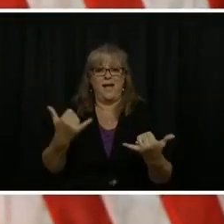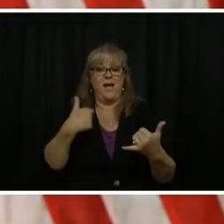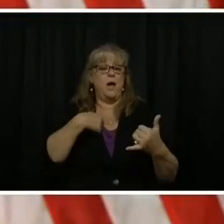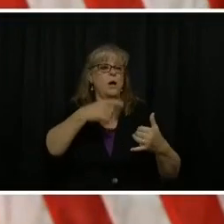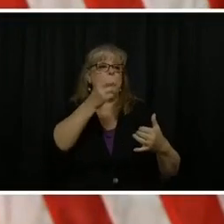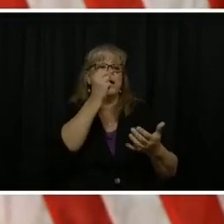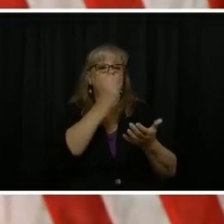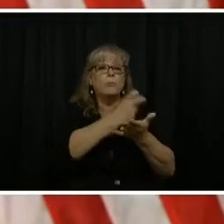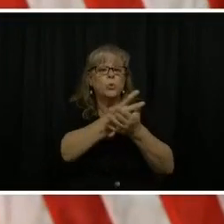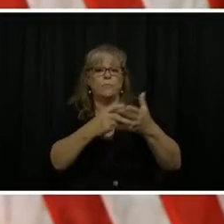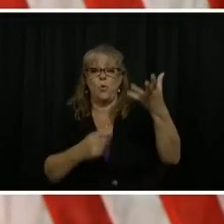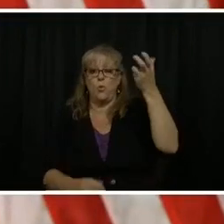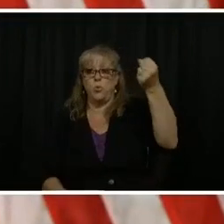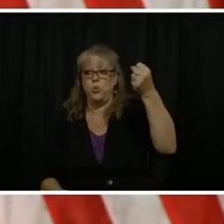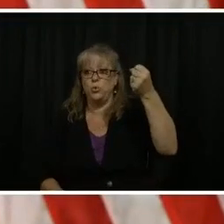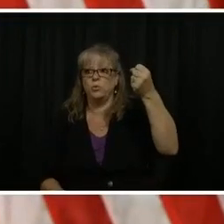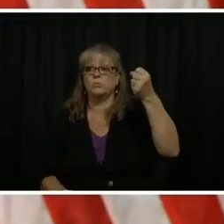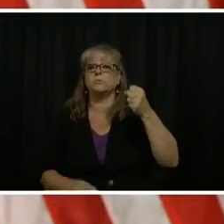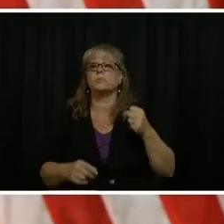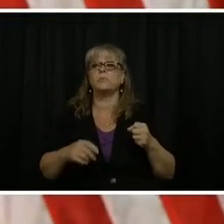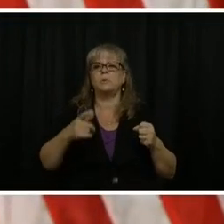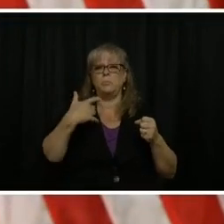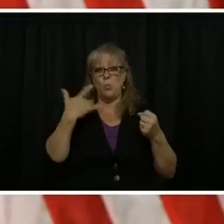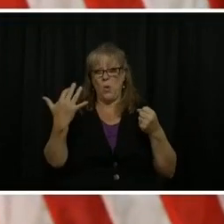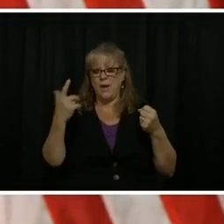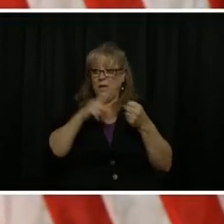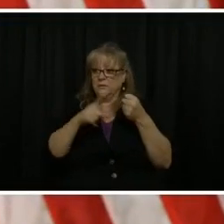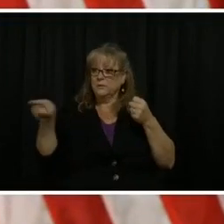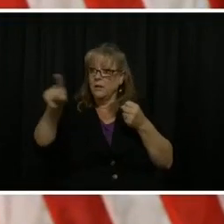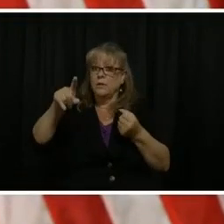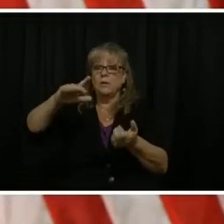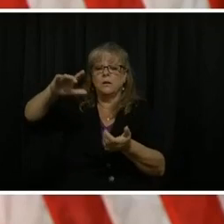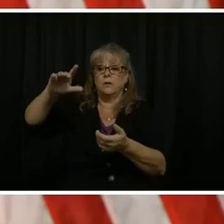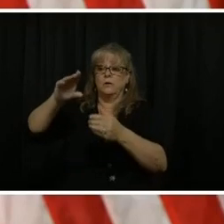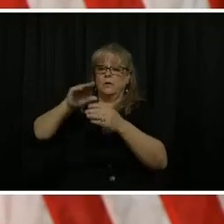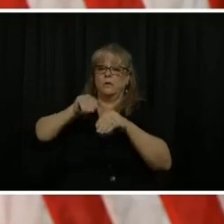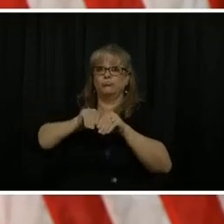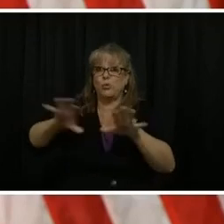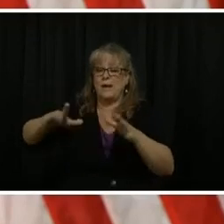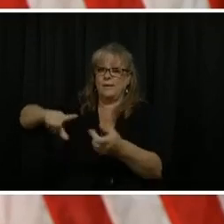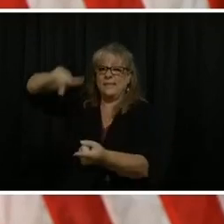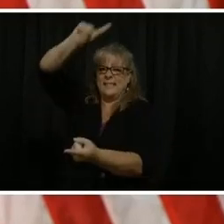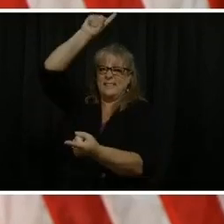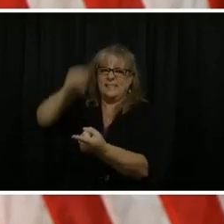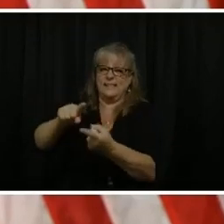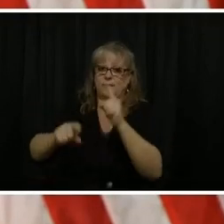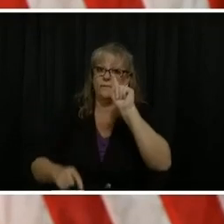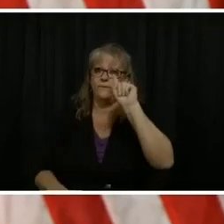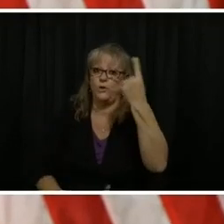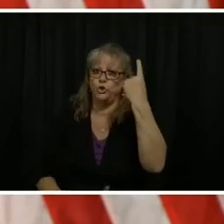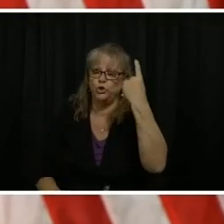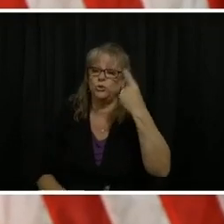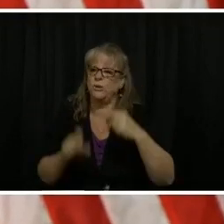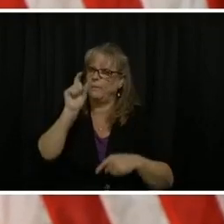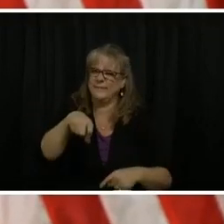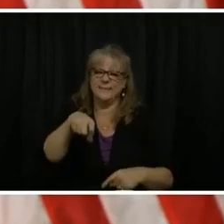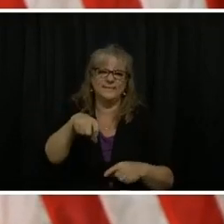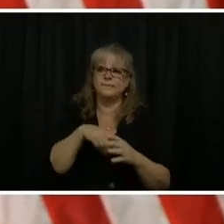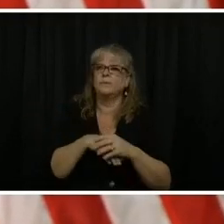THE KEY TODAY IS WE ARE TAKING A TWO WEEK TIMEOUT ON VARIANCES, SO WE CAN GET CONTROL OF THIS. WE HAVE TO GET CONTROL OF THIS